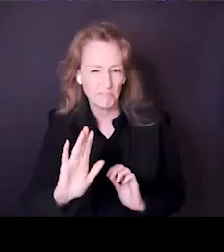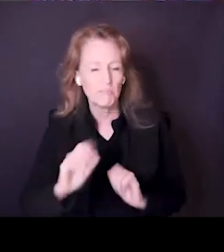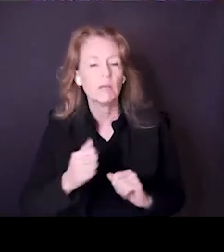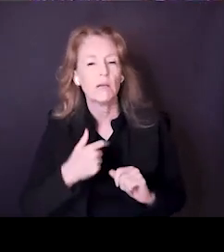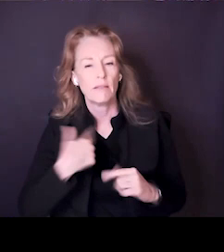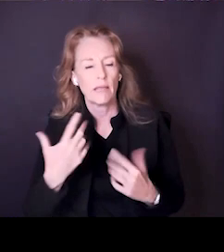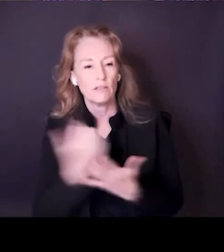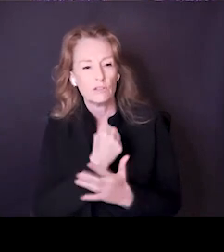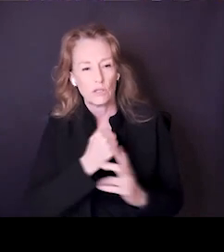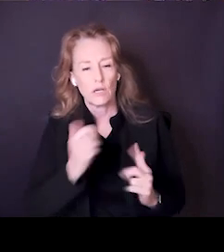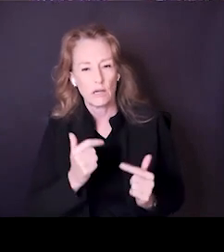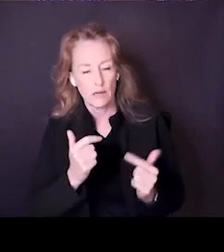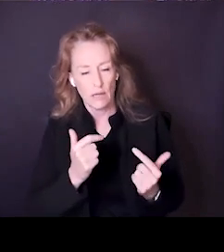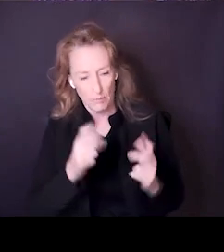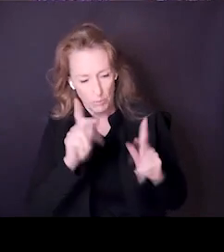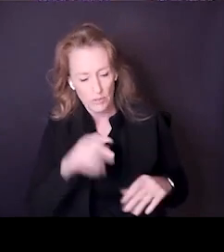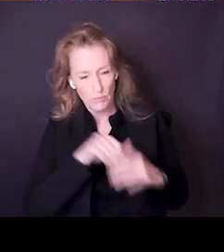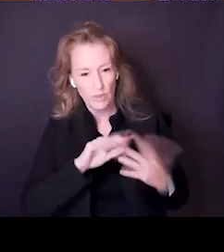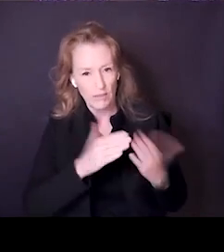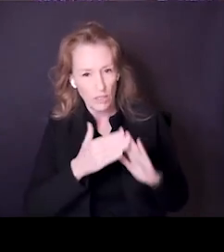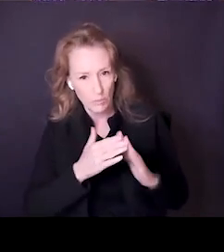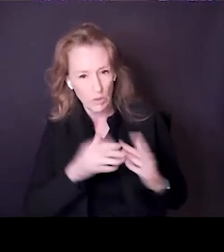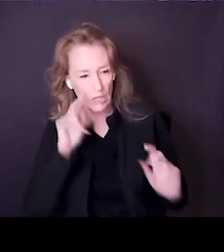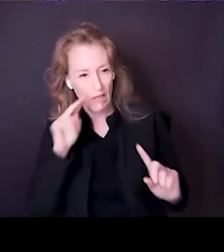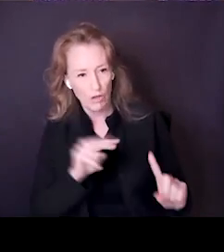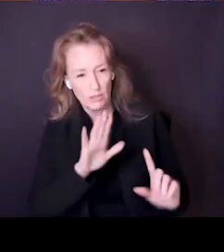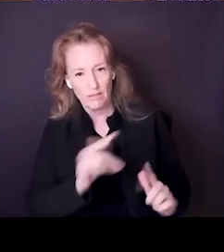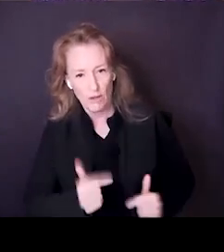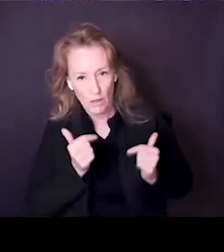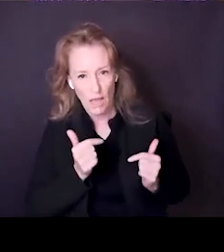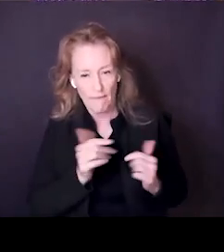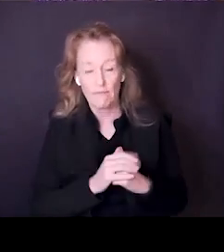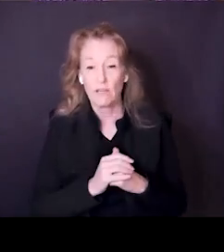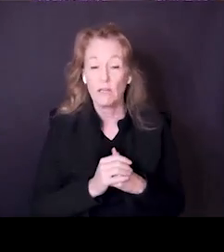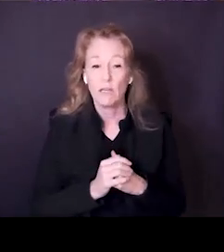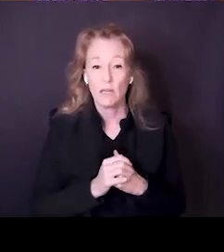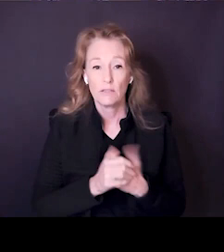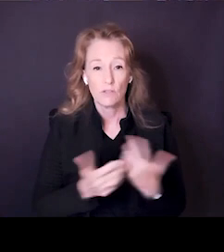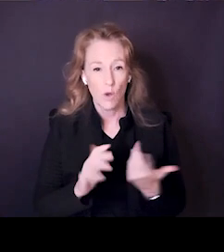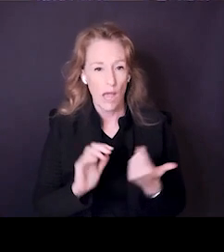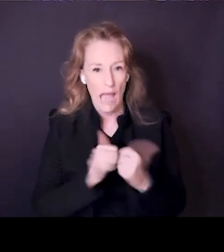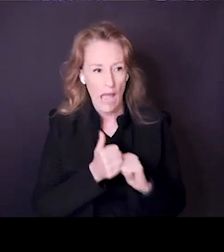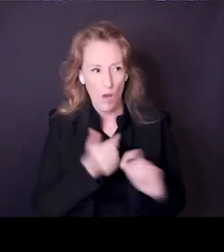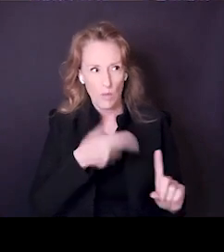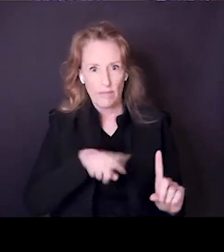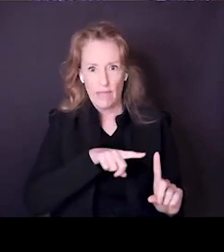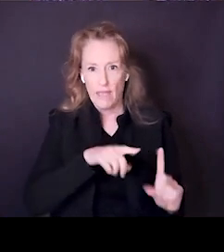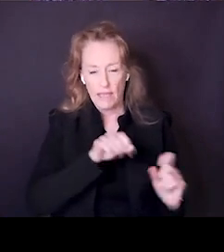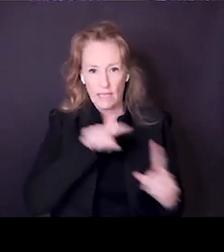IF THEY CALLED 988 OR LOCAL LINE, HOW WOULD THEY GET TO THE SERVICES AND WHAT ARE THE STRENGTHS AND WEAKNESSES?